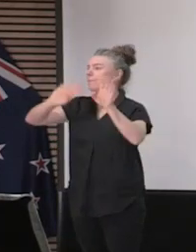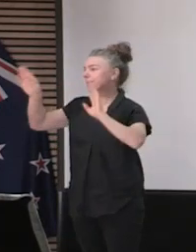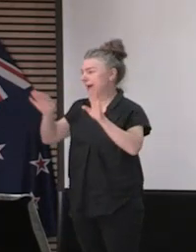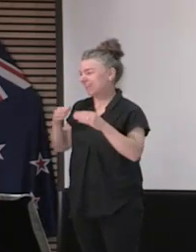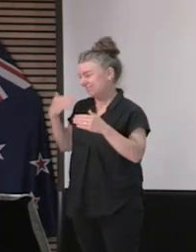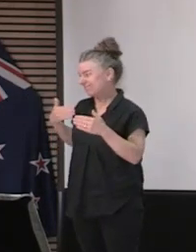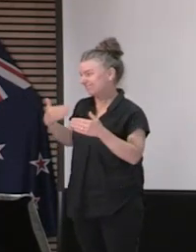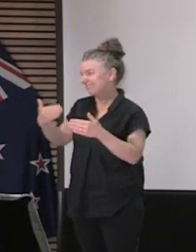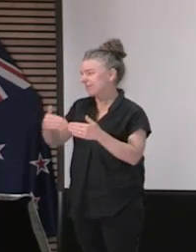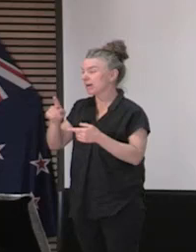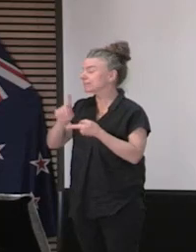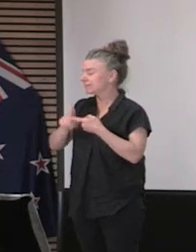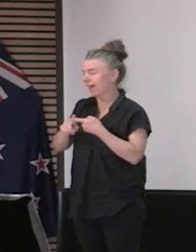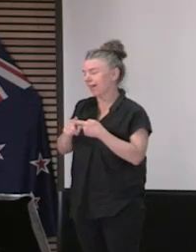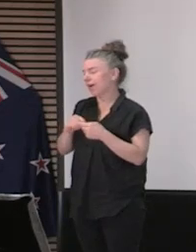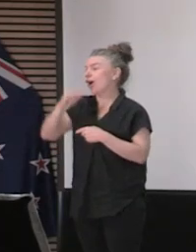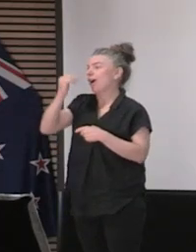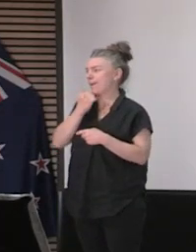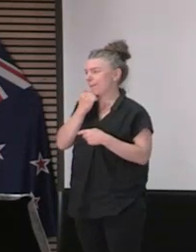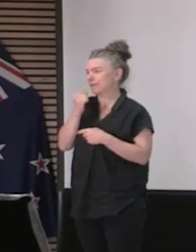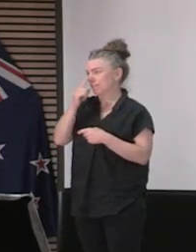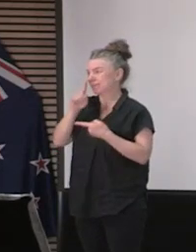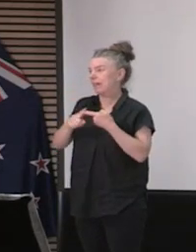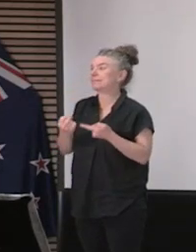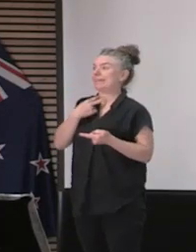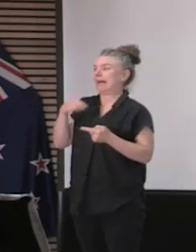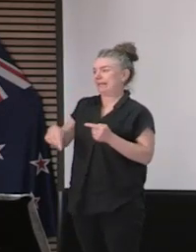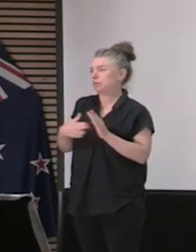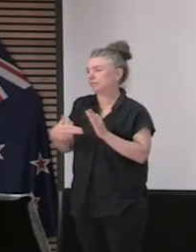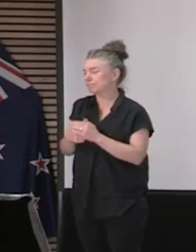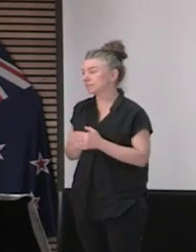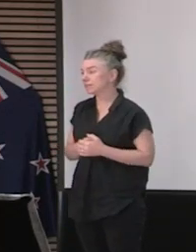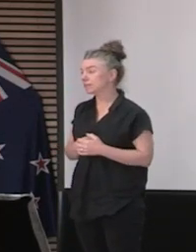But they arestill significant numbers as Iunderstand, and including someforeign Nationals who willneed